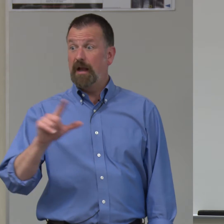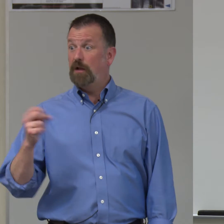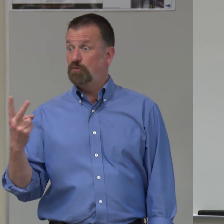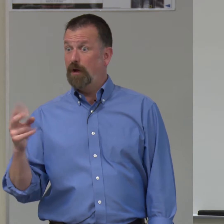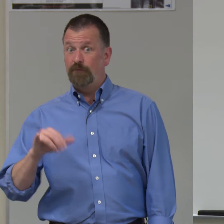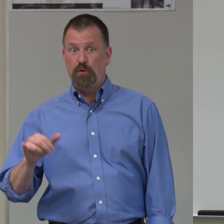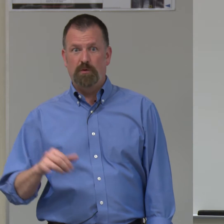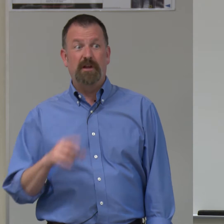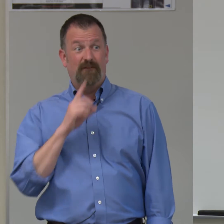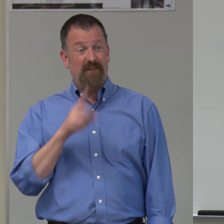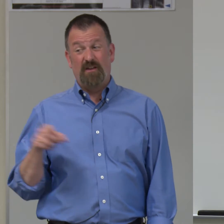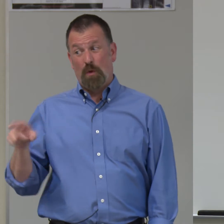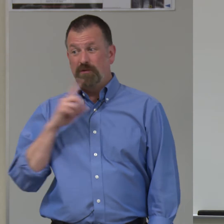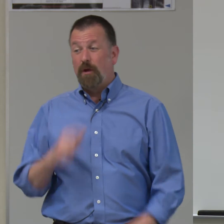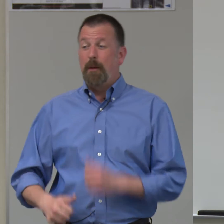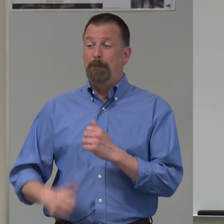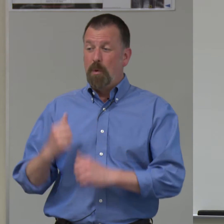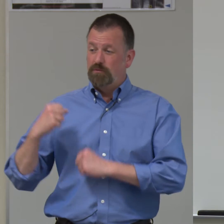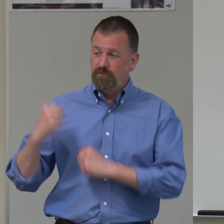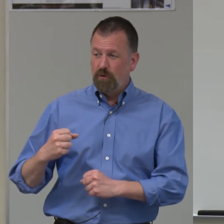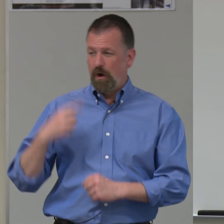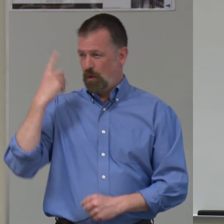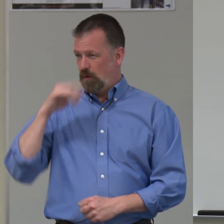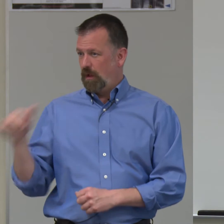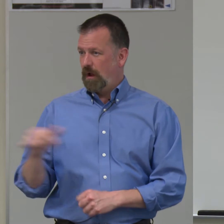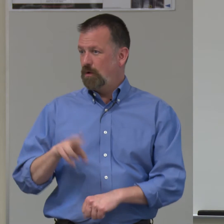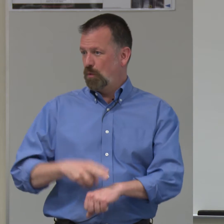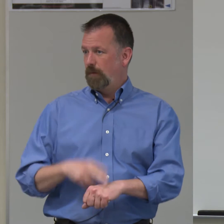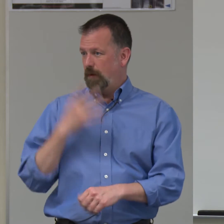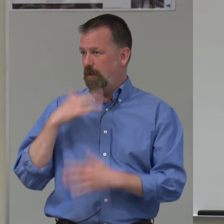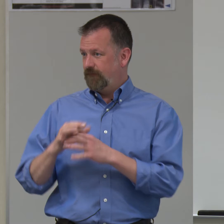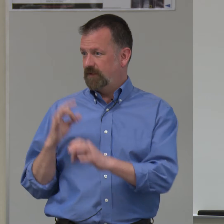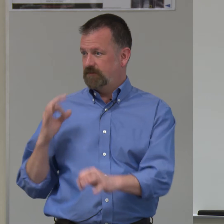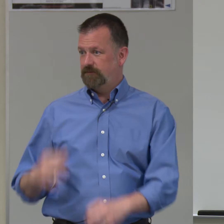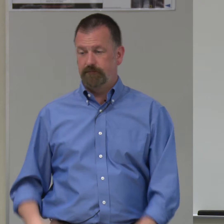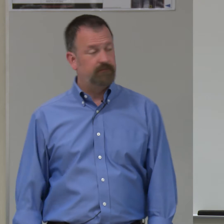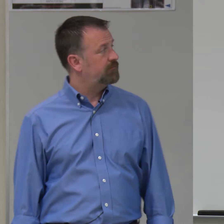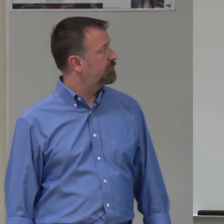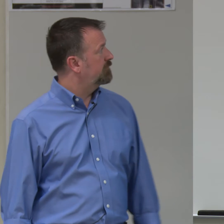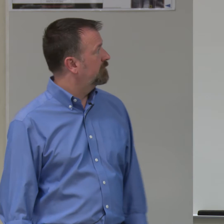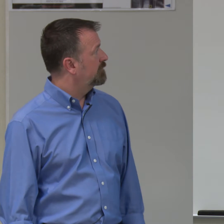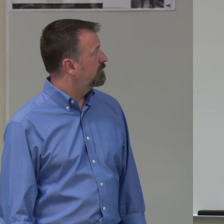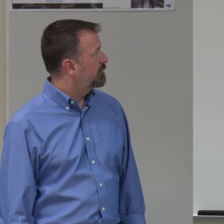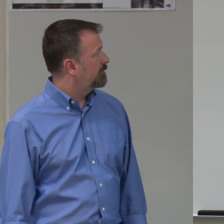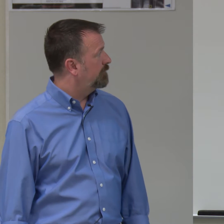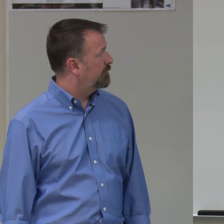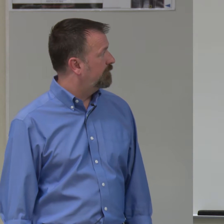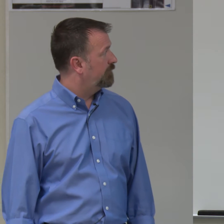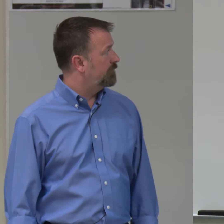In fact, these have the most normal vessels, and so-- and there are several factors.